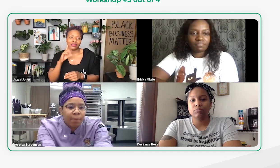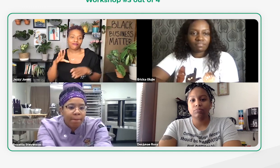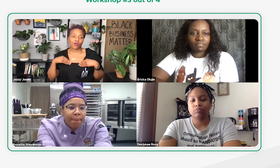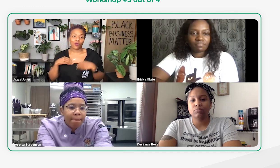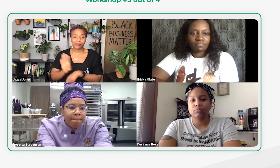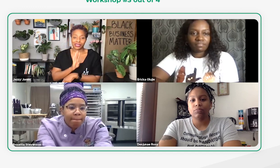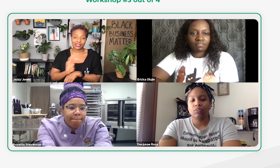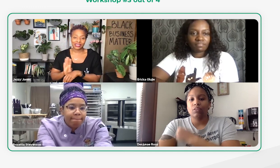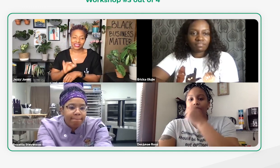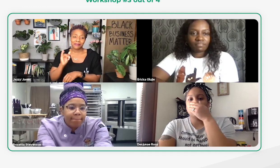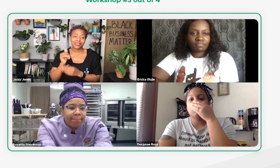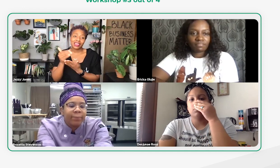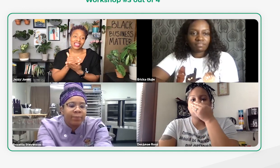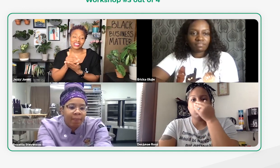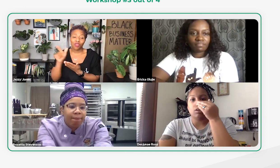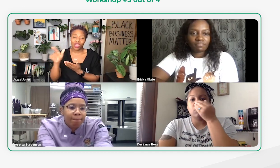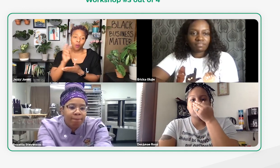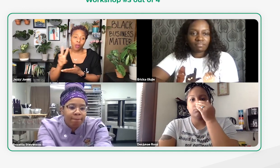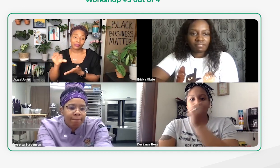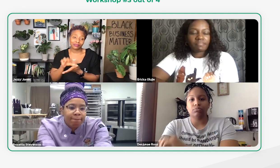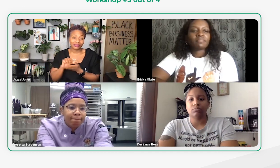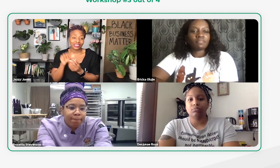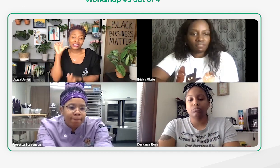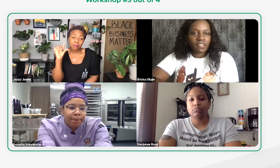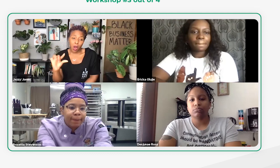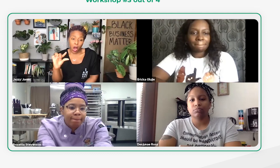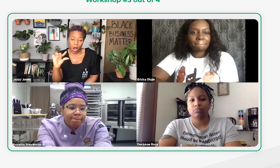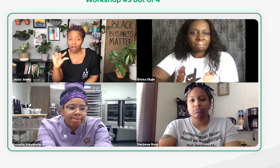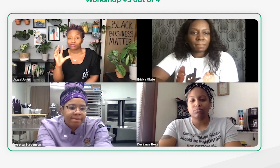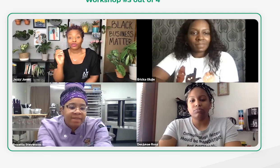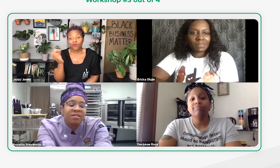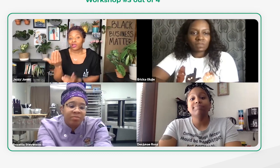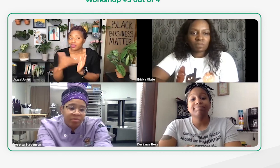We can find other black deaf owned businesses and you can go to the website. I,